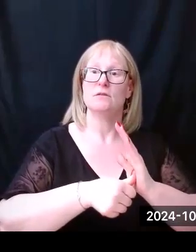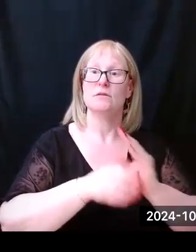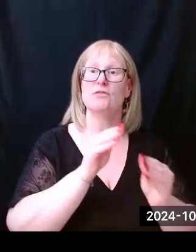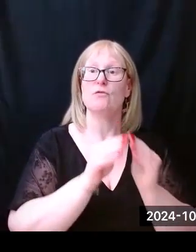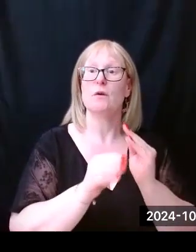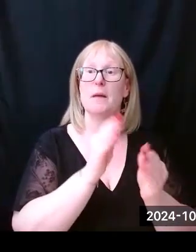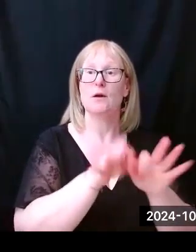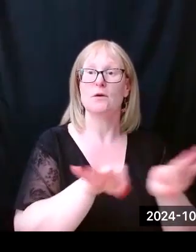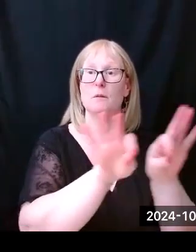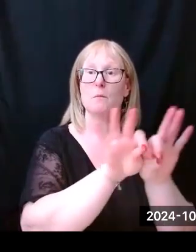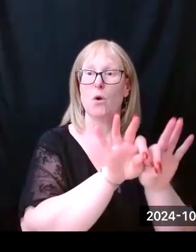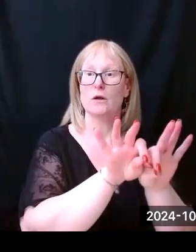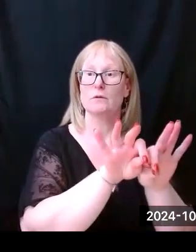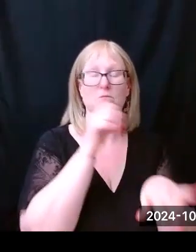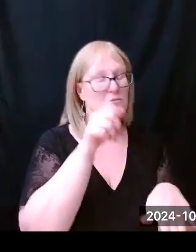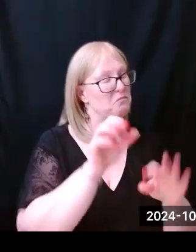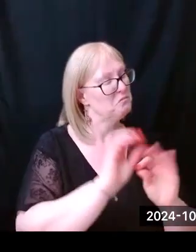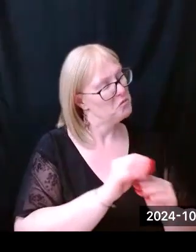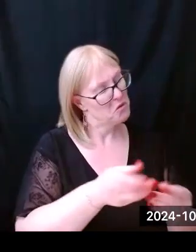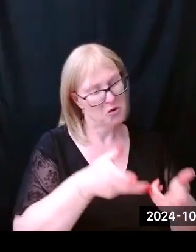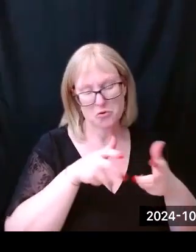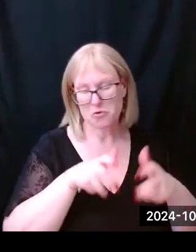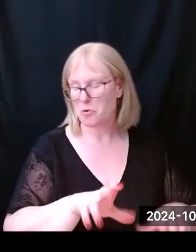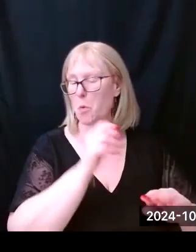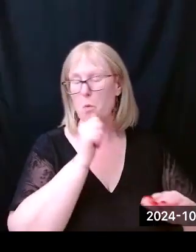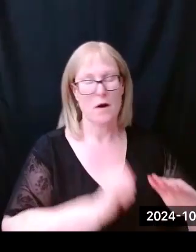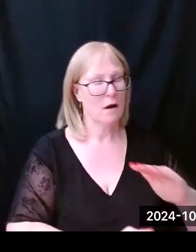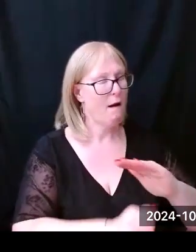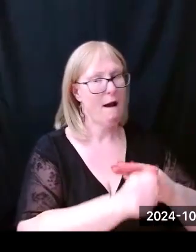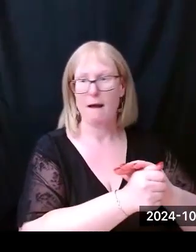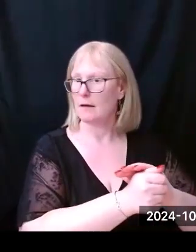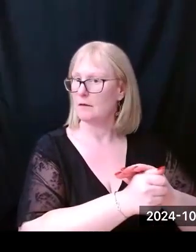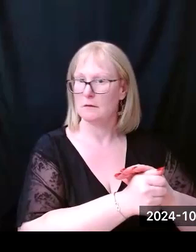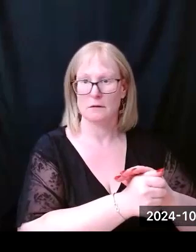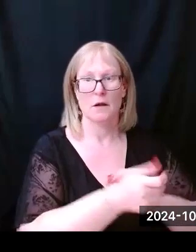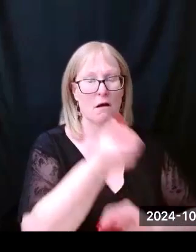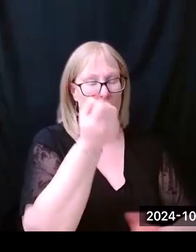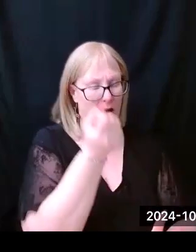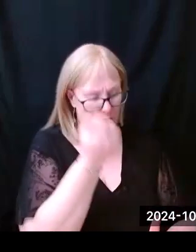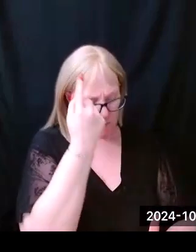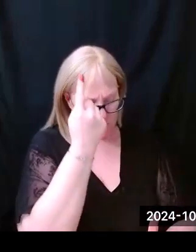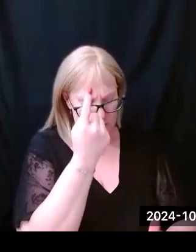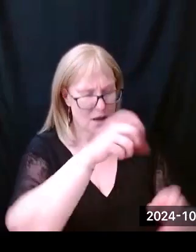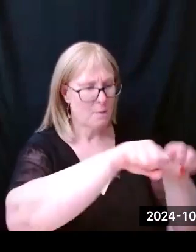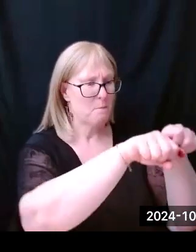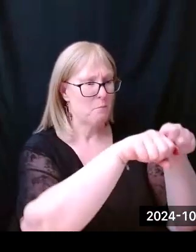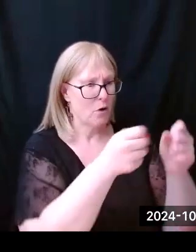it. We want to understand that breaking and repairing is part of who we are and where we come from.